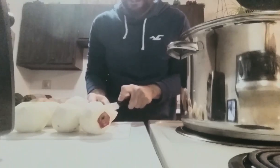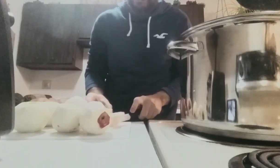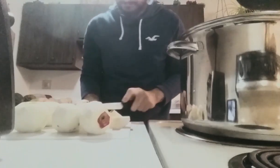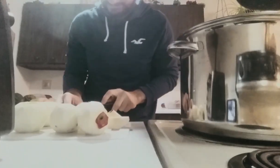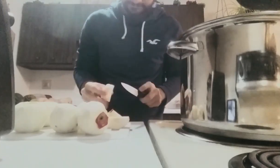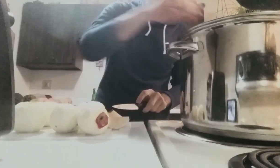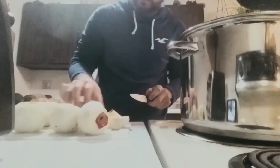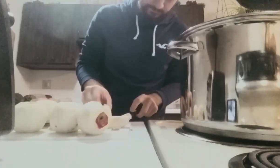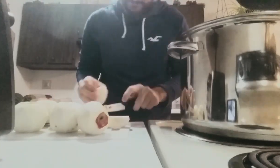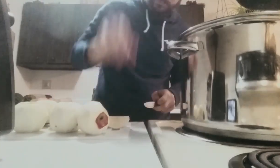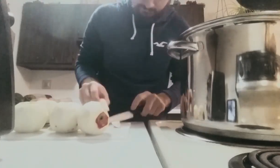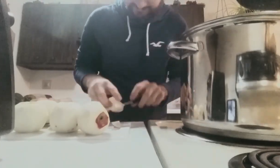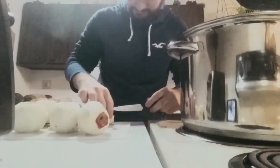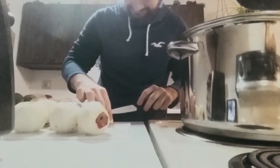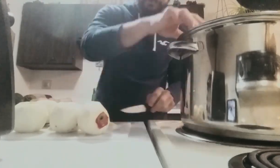[ UP TEMPO]